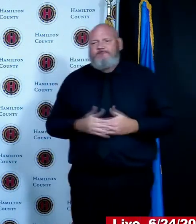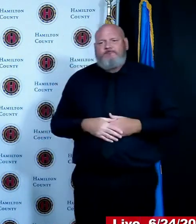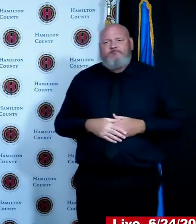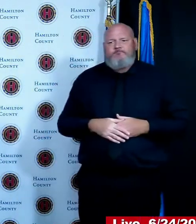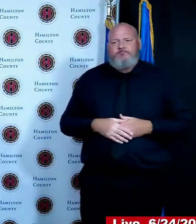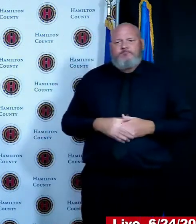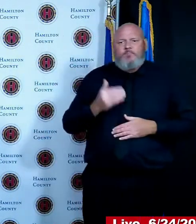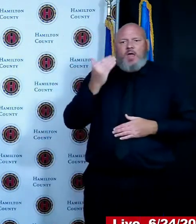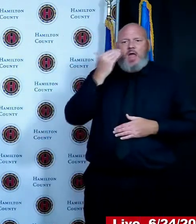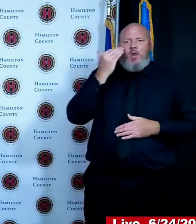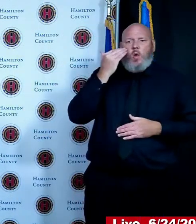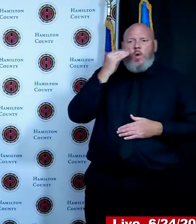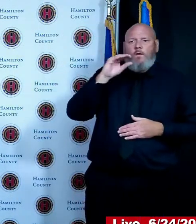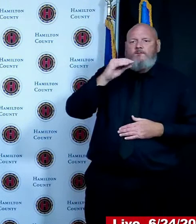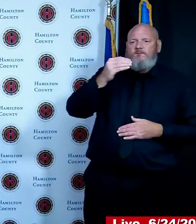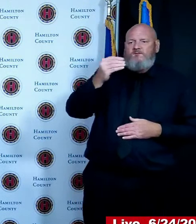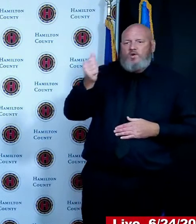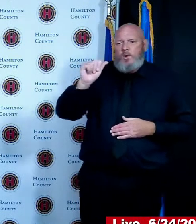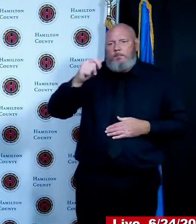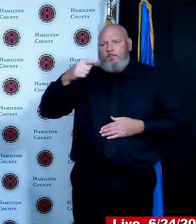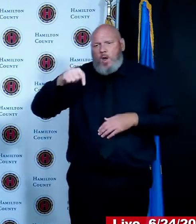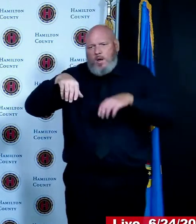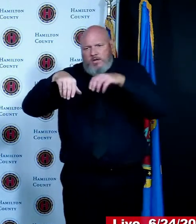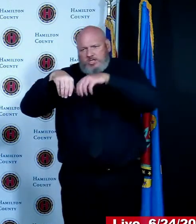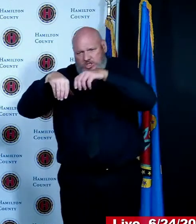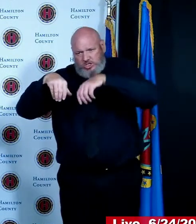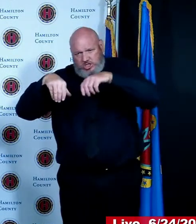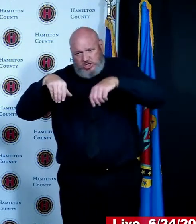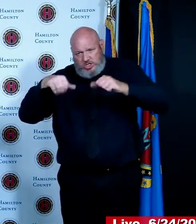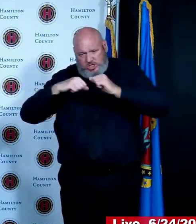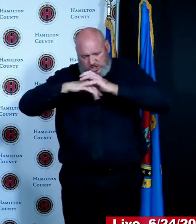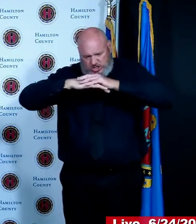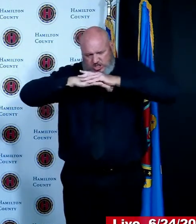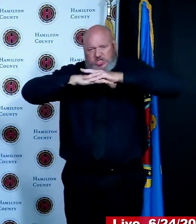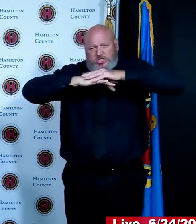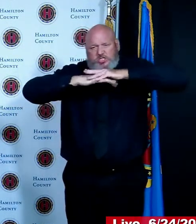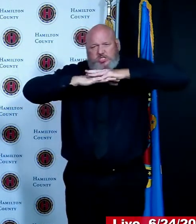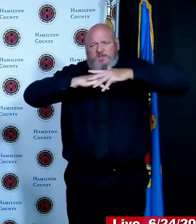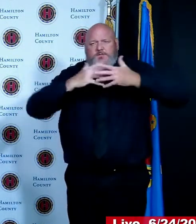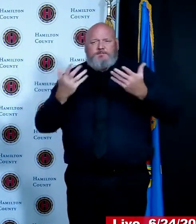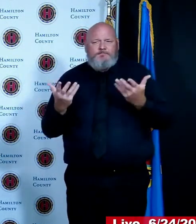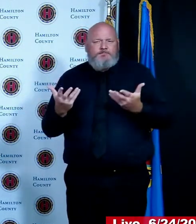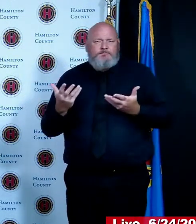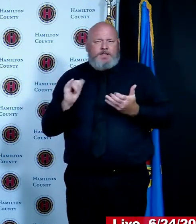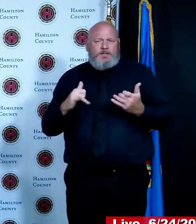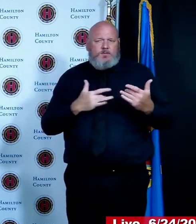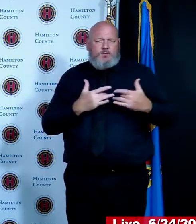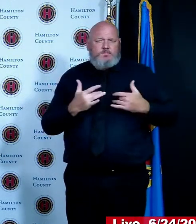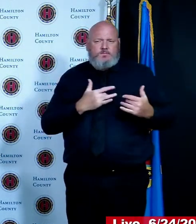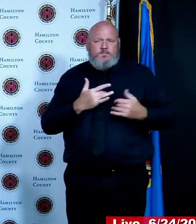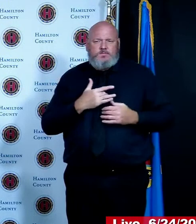can certainly lead to the spread of Covid-19 so that's one theory that we have